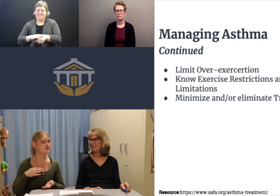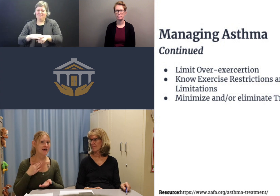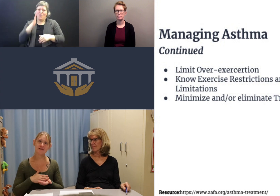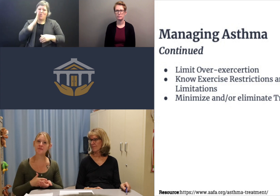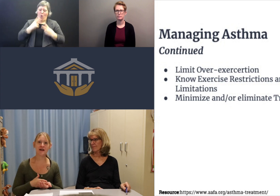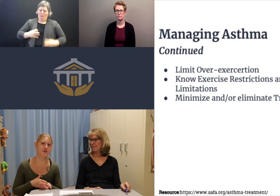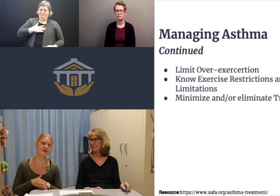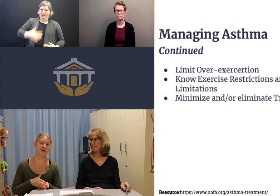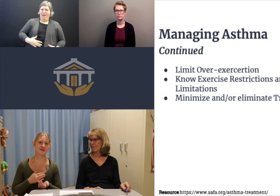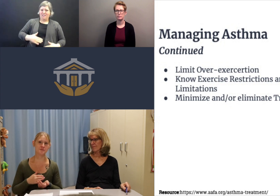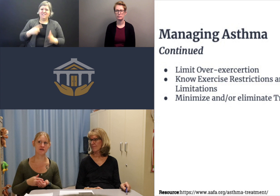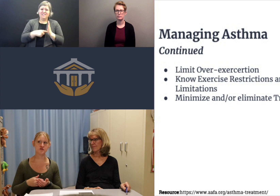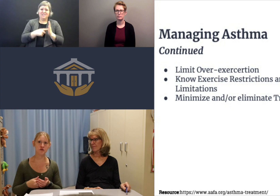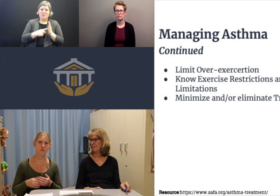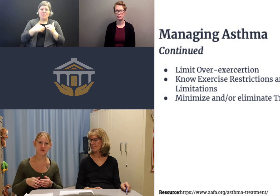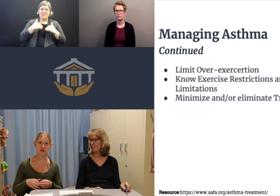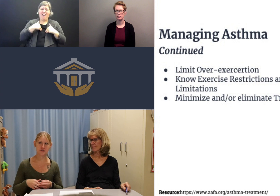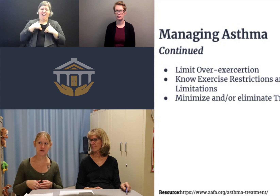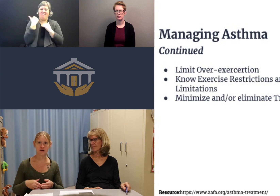set your limit at 30 minutes because you don't want to start to,